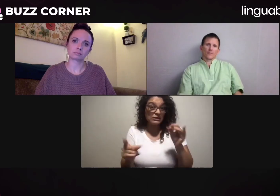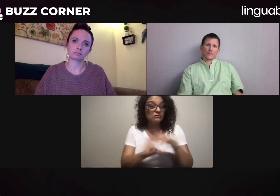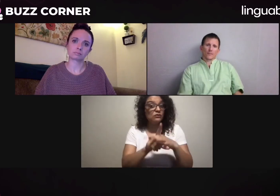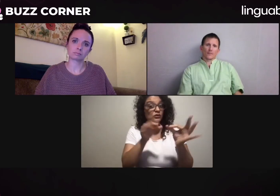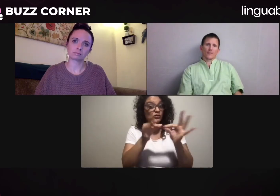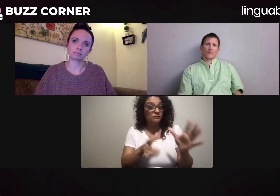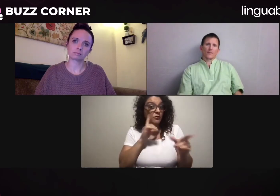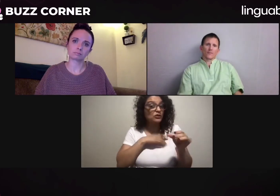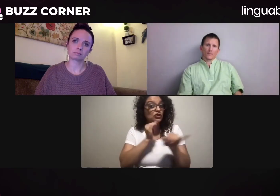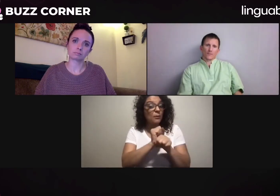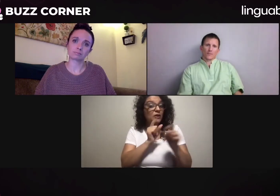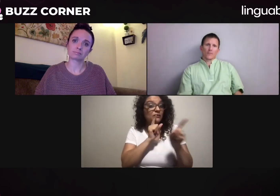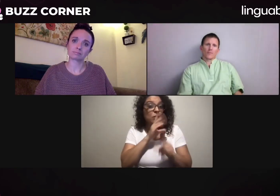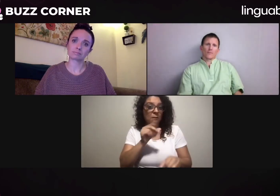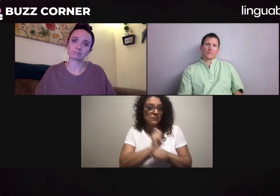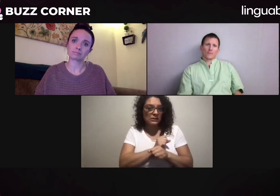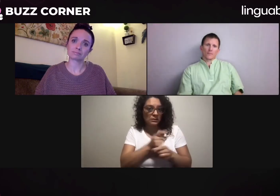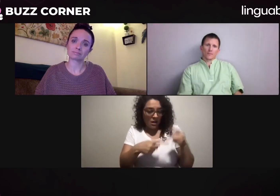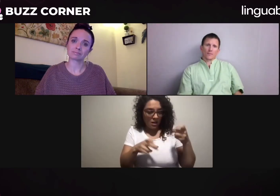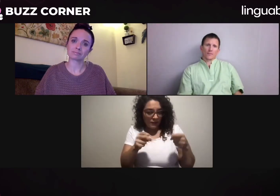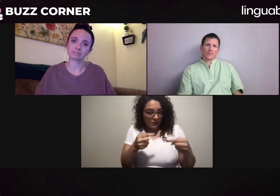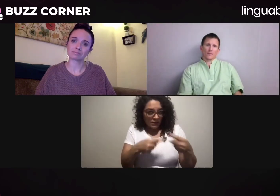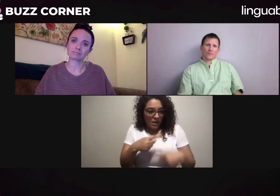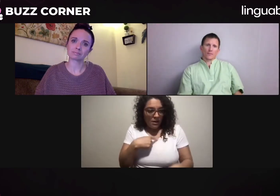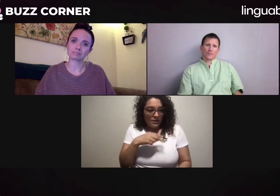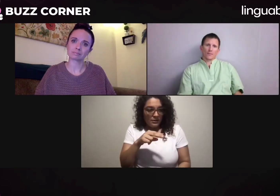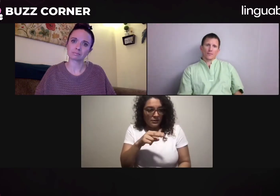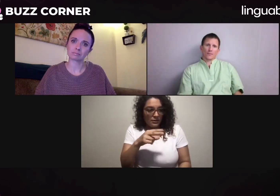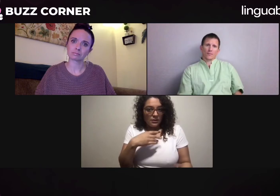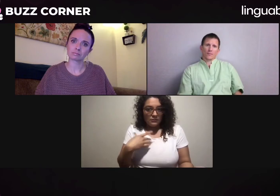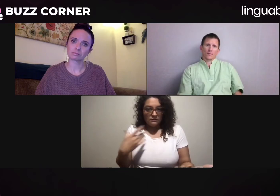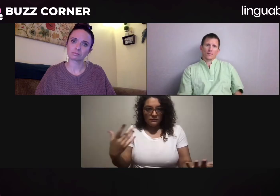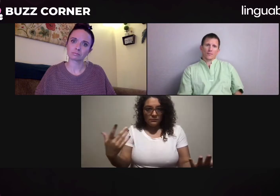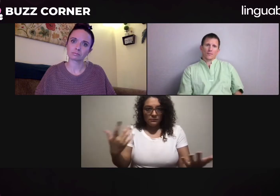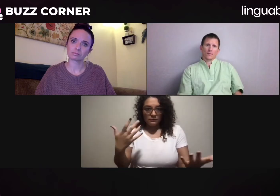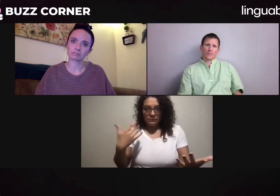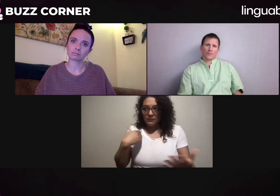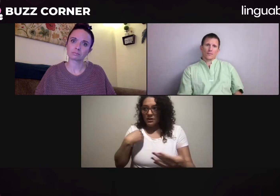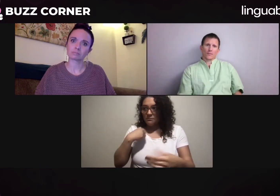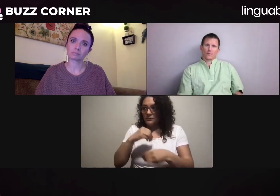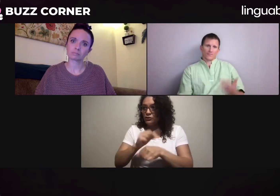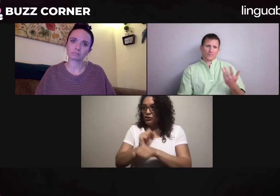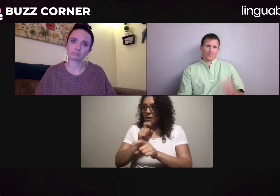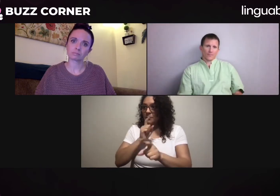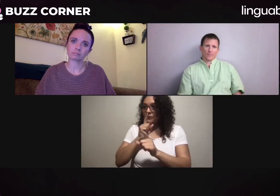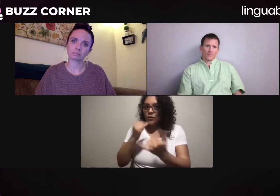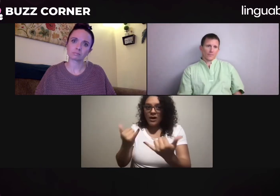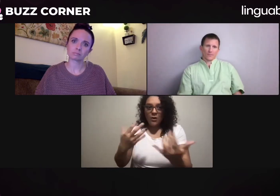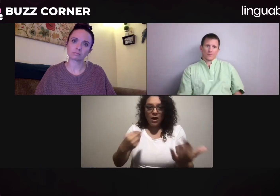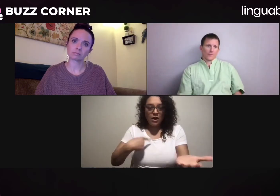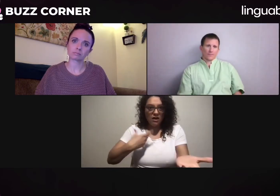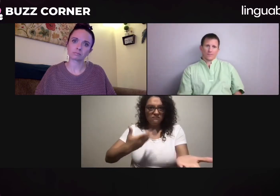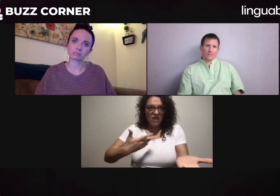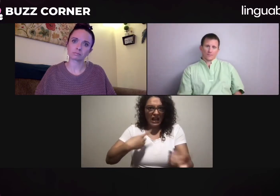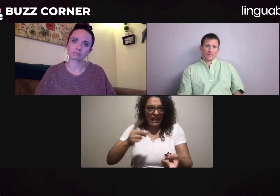I had an interpreter show up for a job interview and what they were doing in terms of representing the spoken